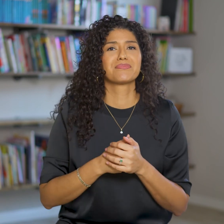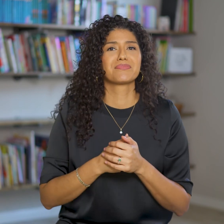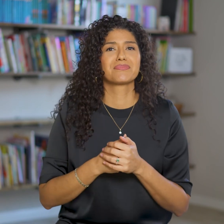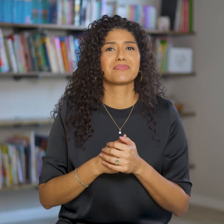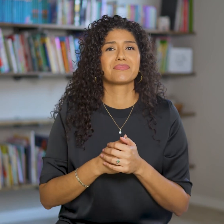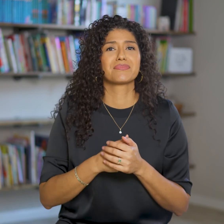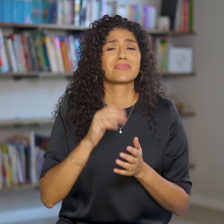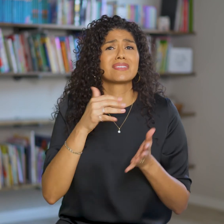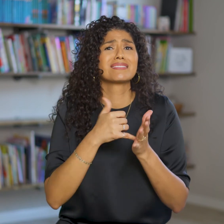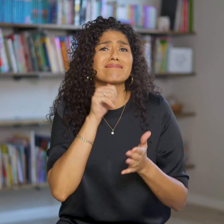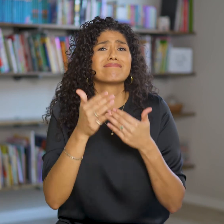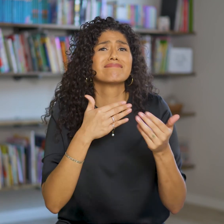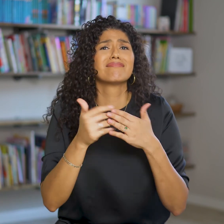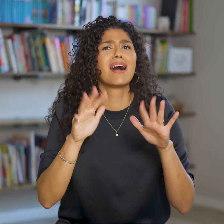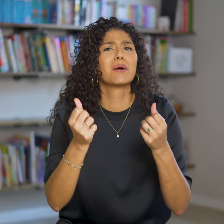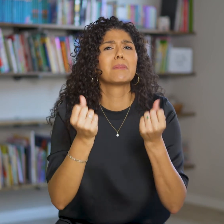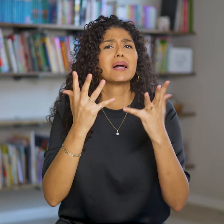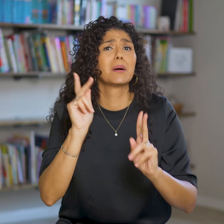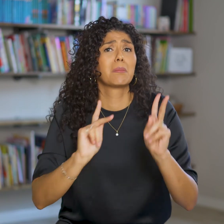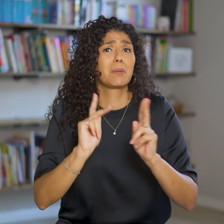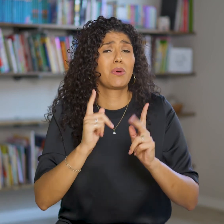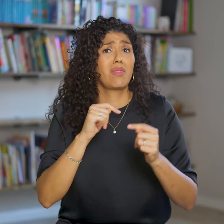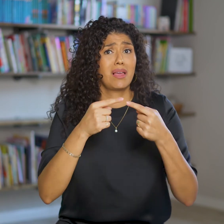It doesn’t matter how many people